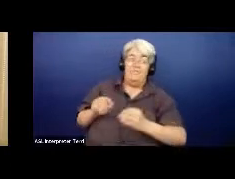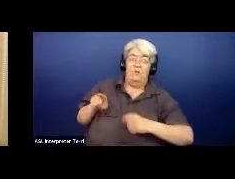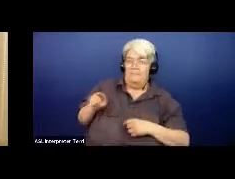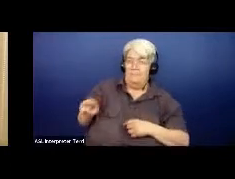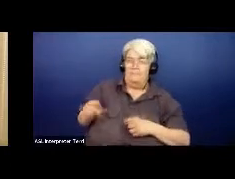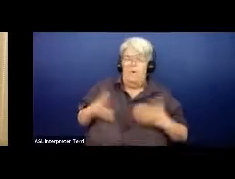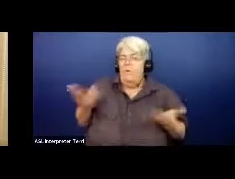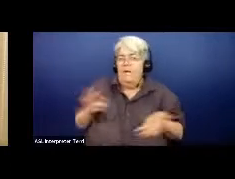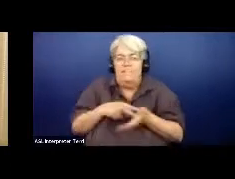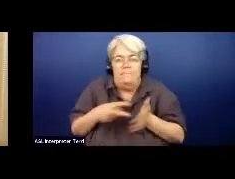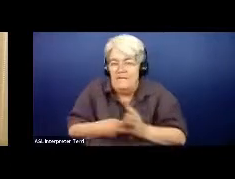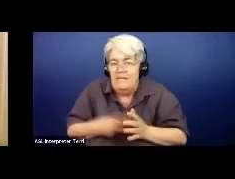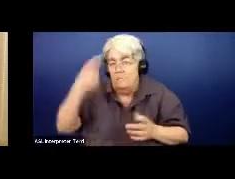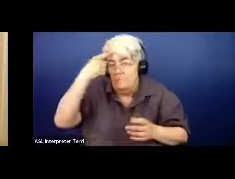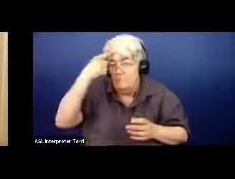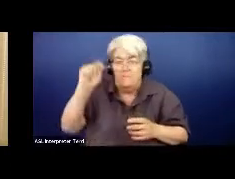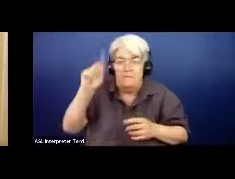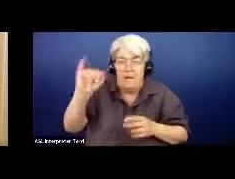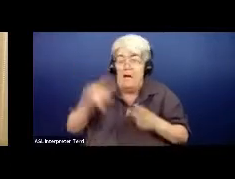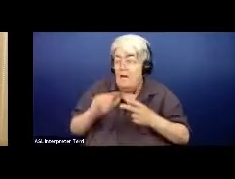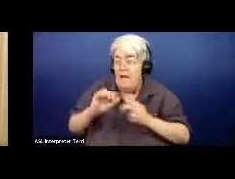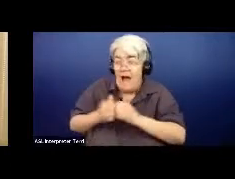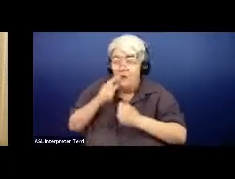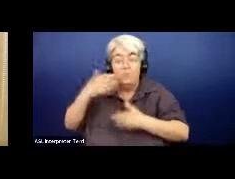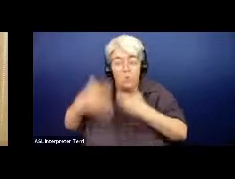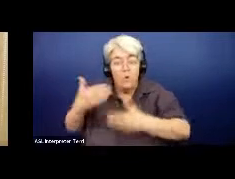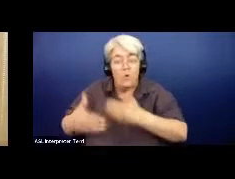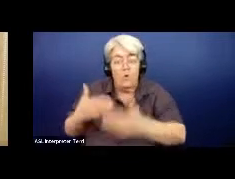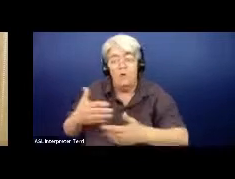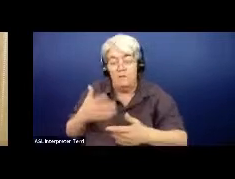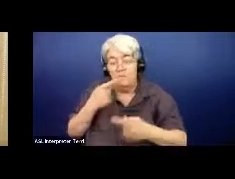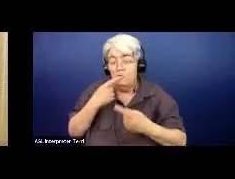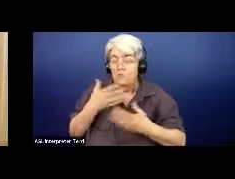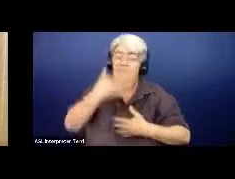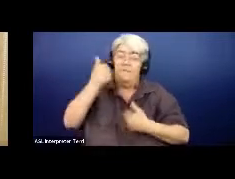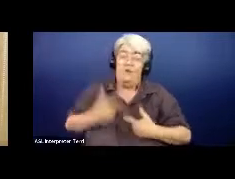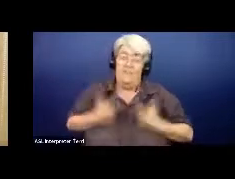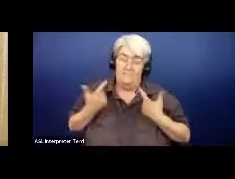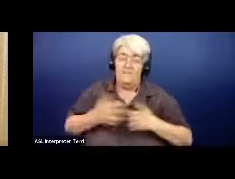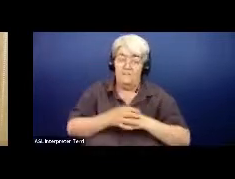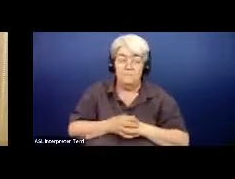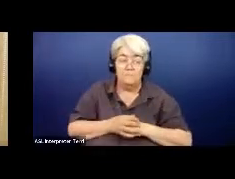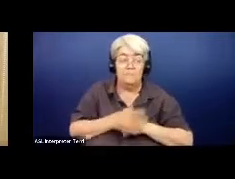injury means and how they can do things differently in the future to help them different about a better quality of life.